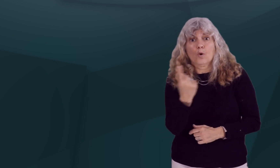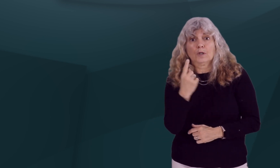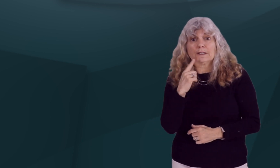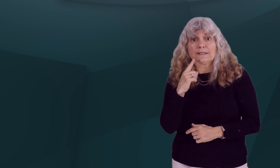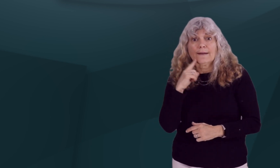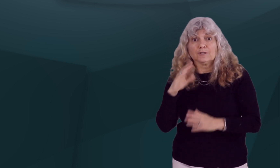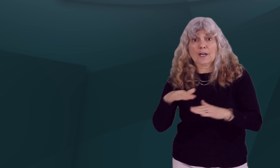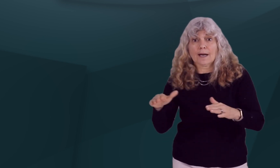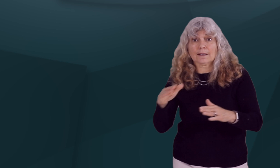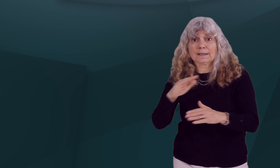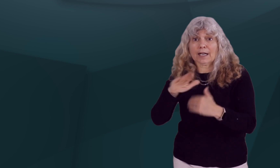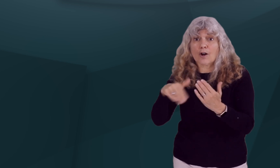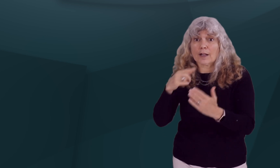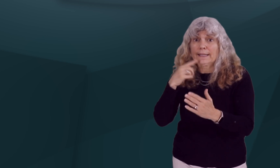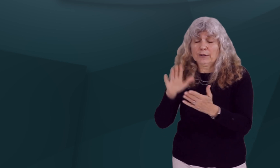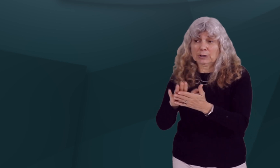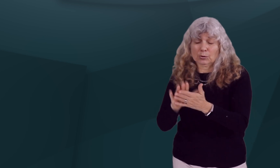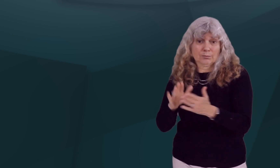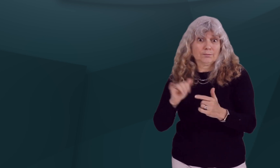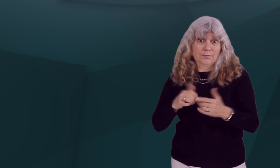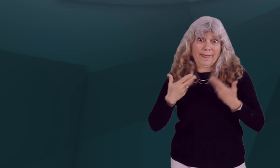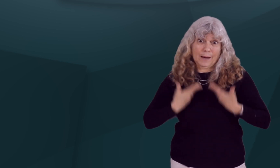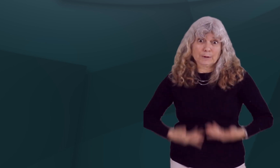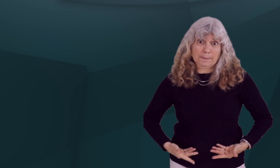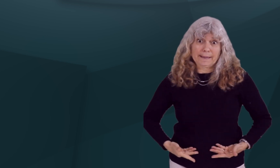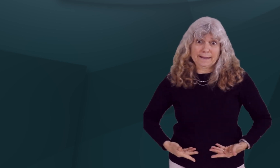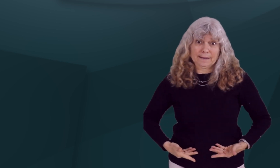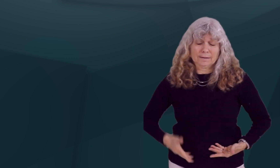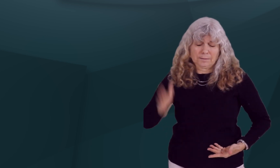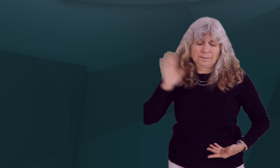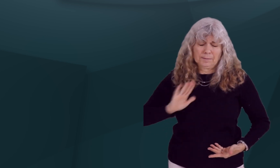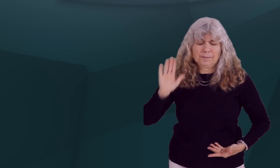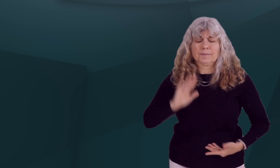as the only deaf child in the whole school. That was me back then.